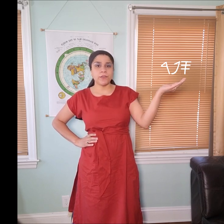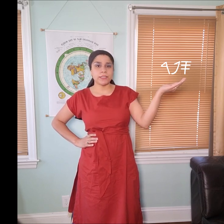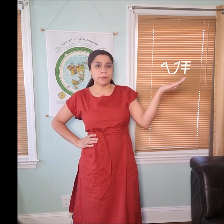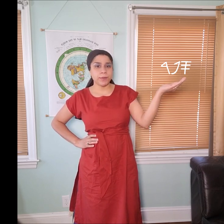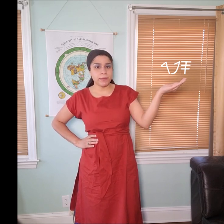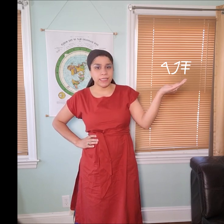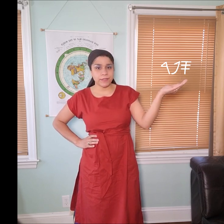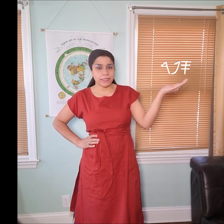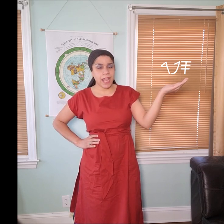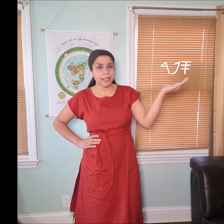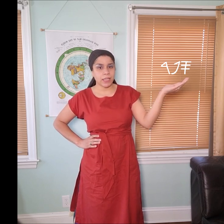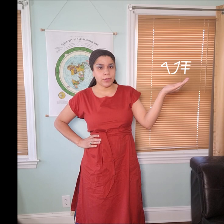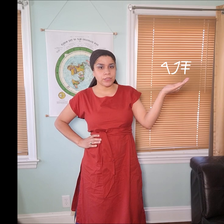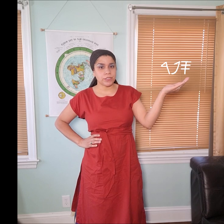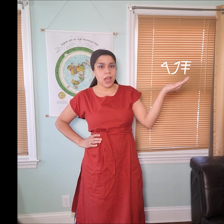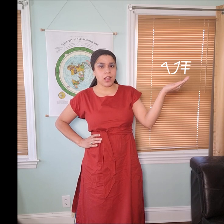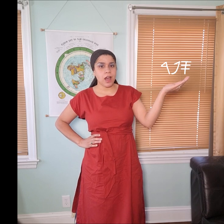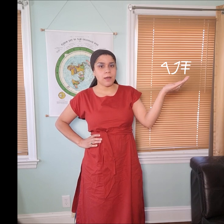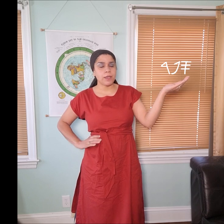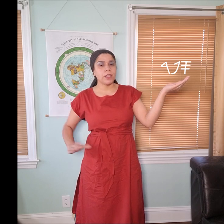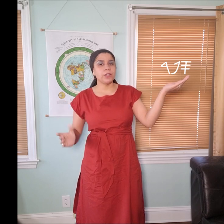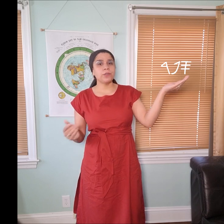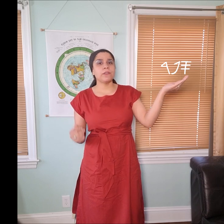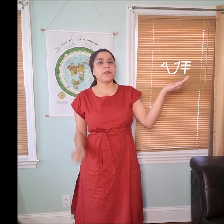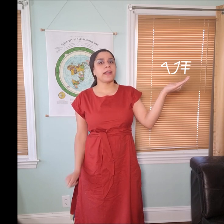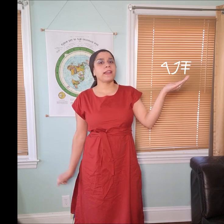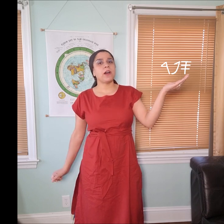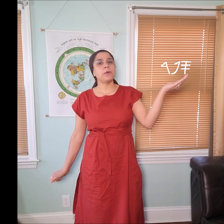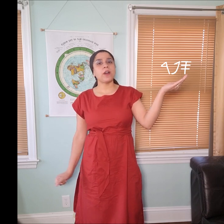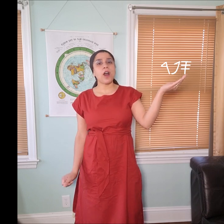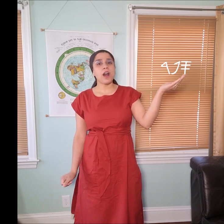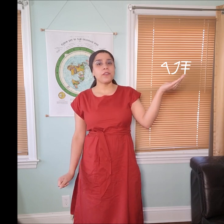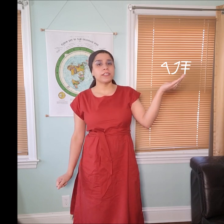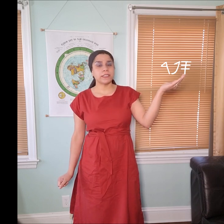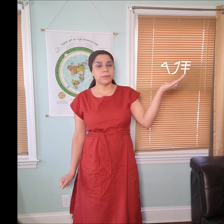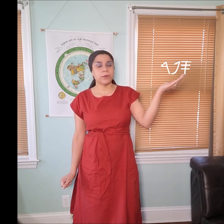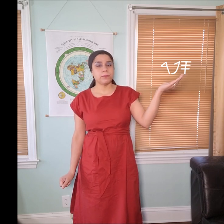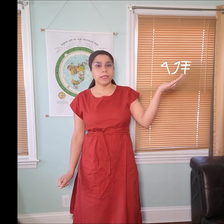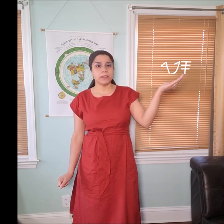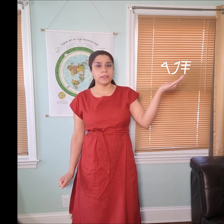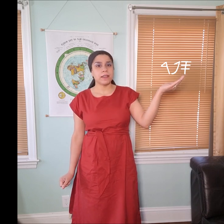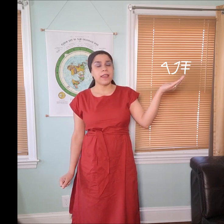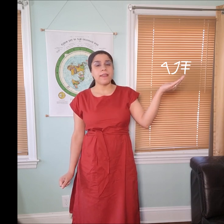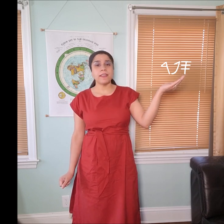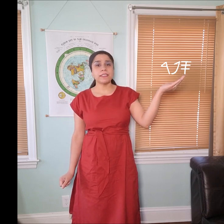If you visit primitive sign language.com You can find out what all the symbol means and